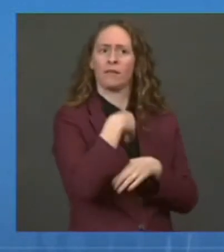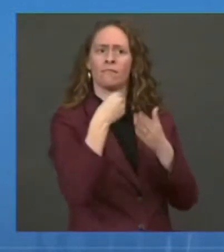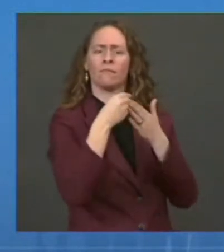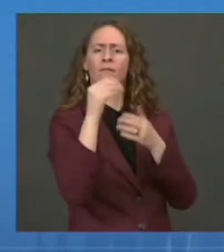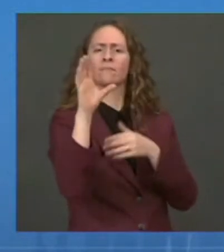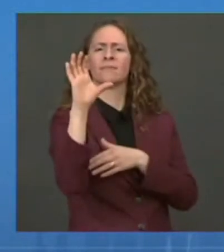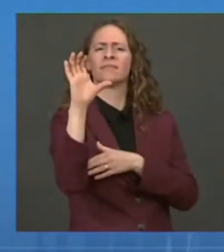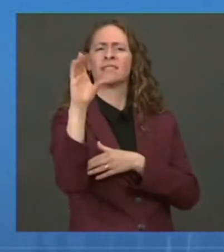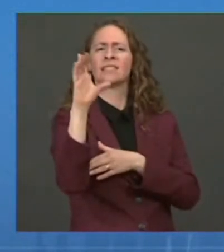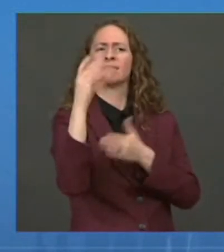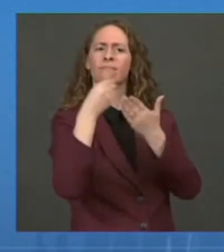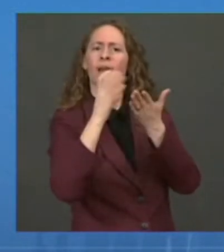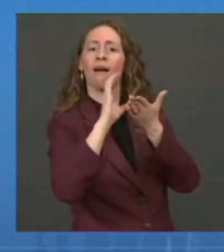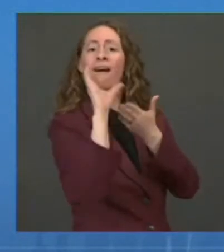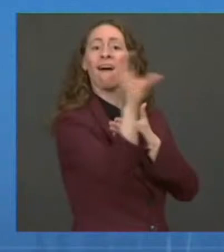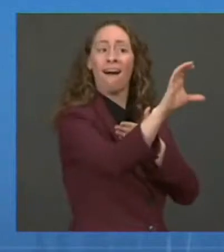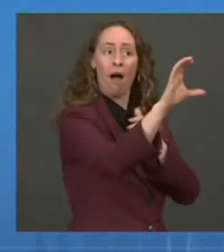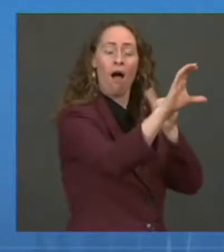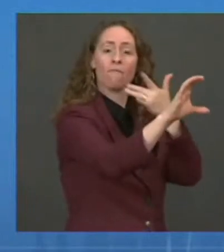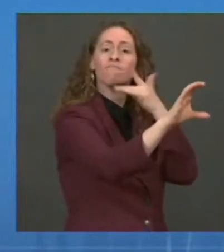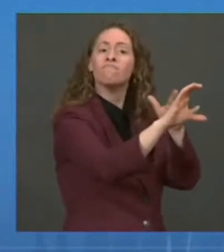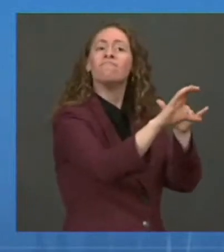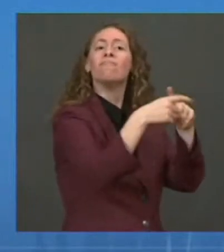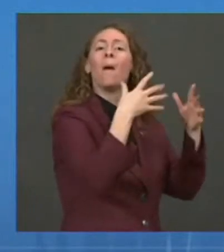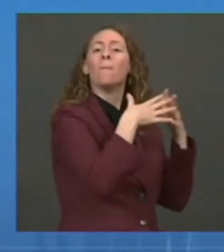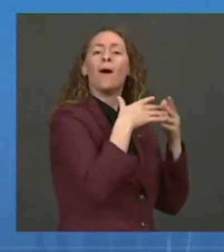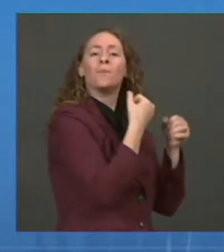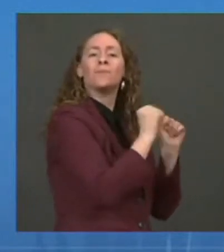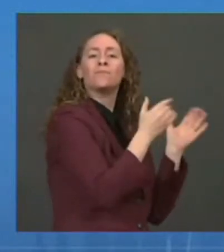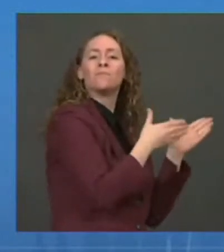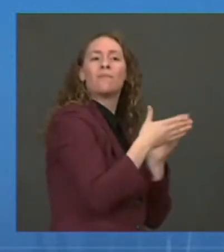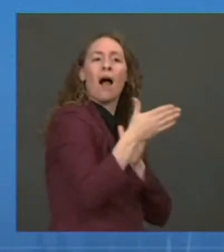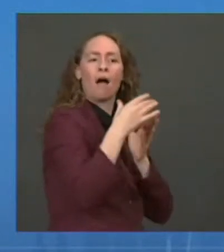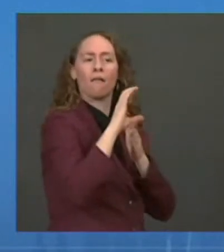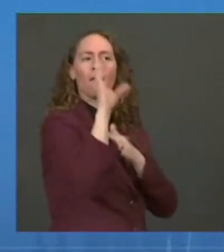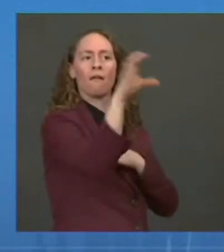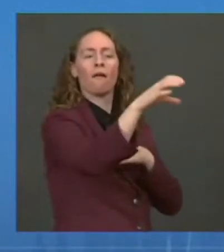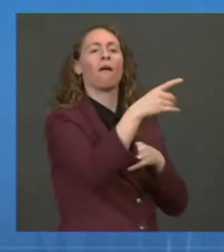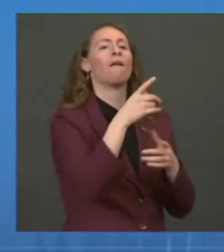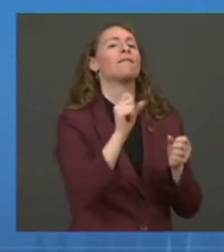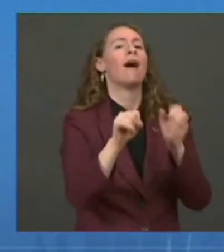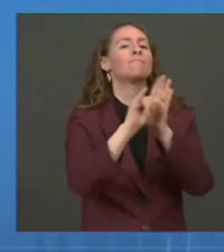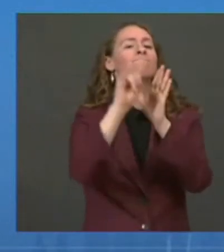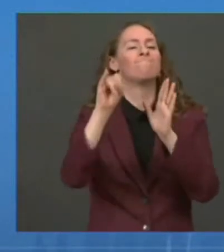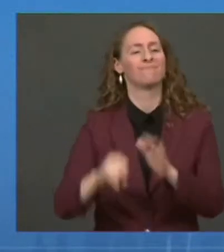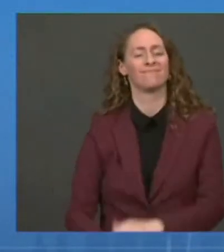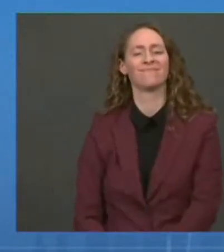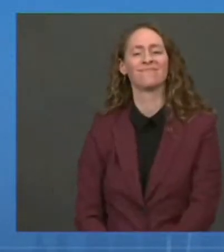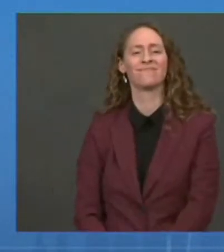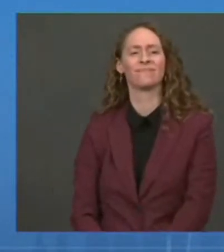FUNDED BY CDC USING RESOURCES FROM THE AMERICAN RESCUE PLAN.